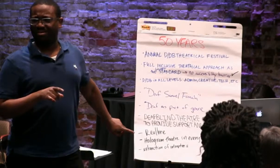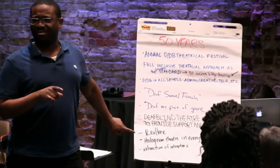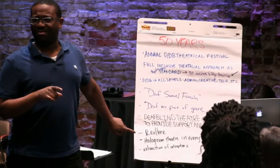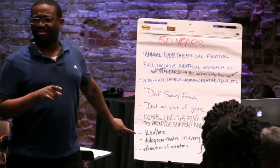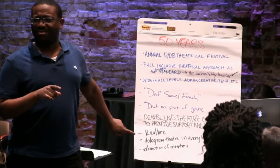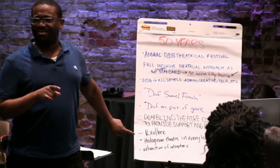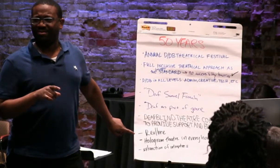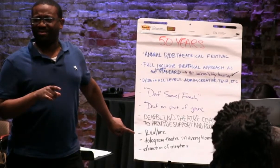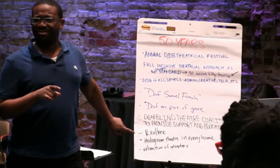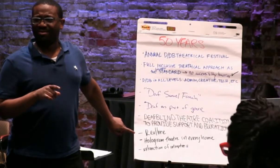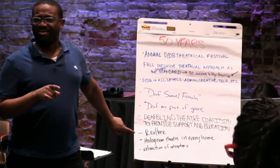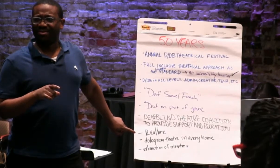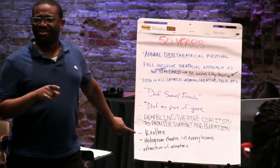We already covered that, didn't we?